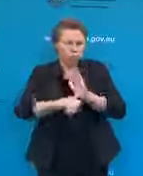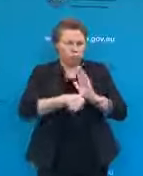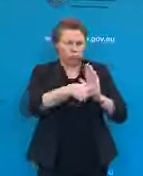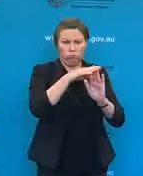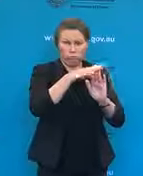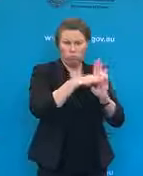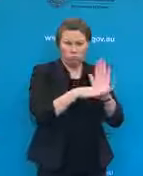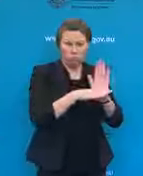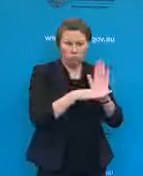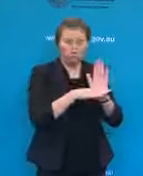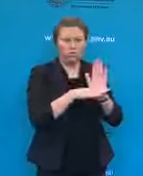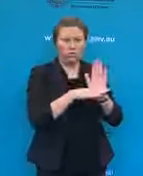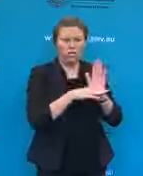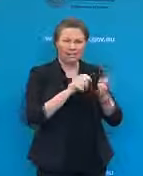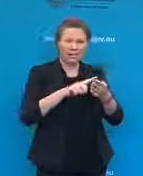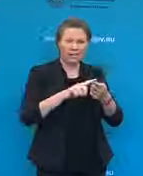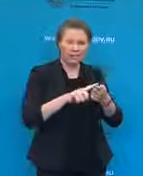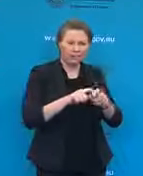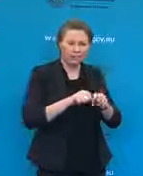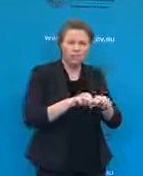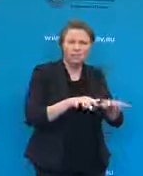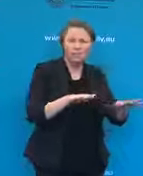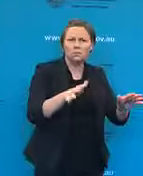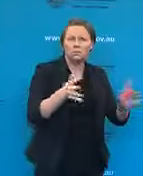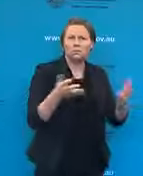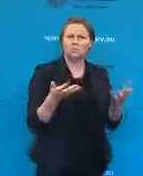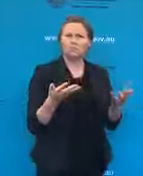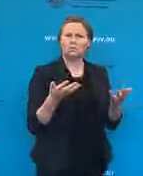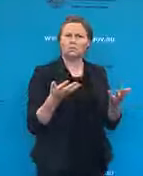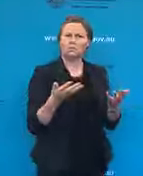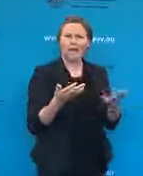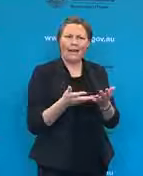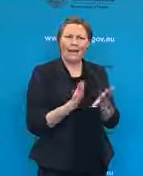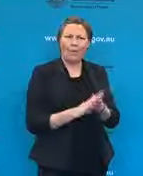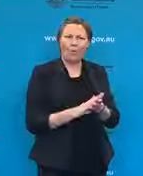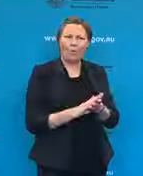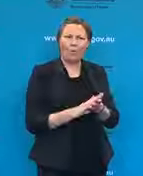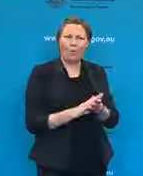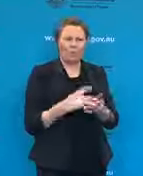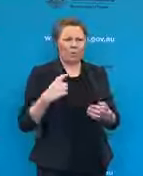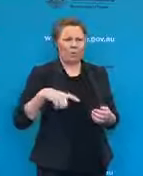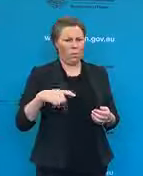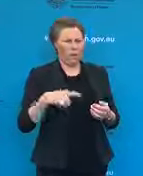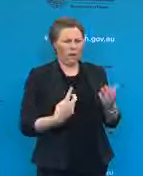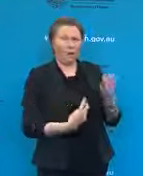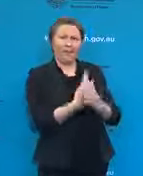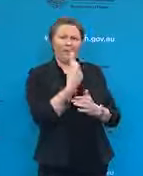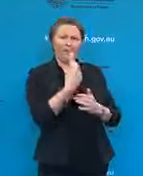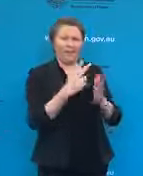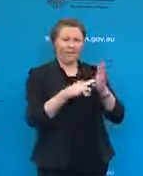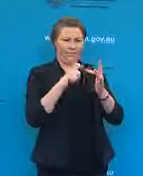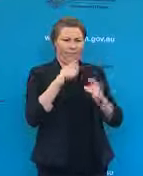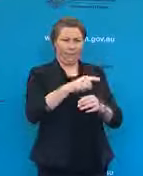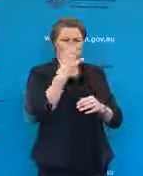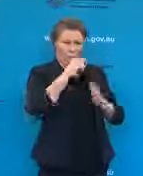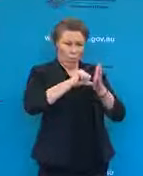this sort of outbreak hit. Can you explain why that would be the case? Why we are sort of seeing that, if Victoria has gone harder you would think